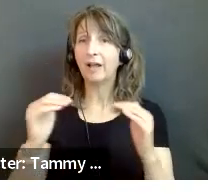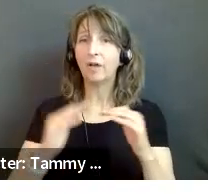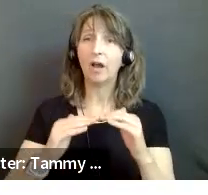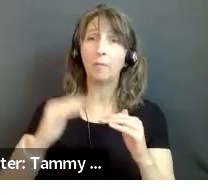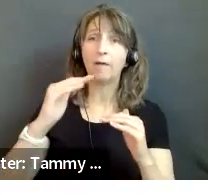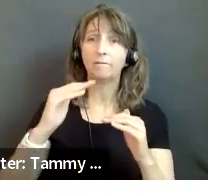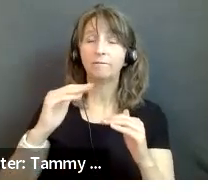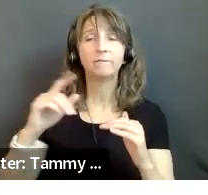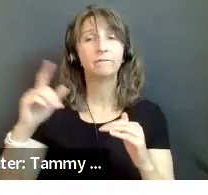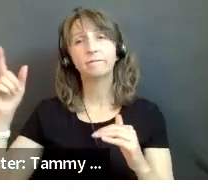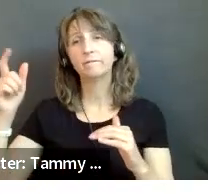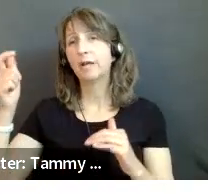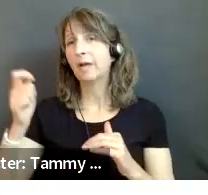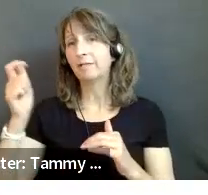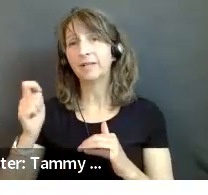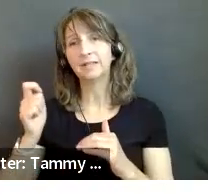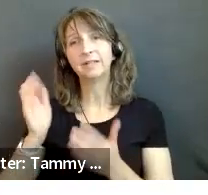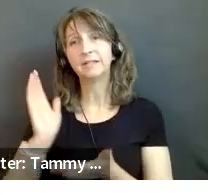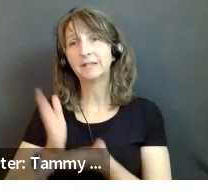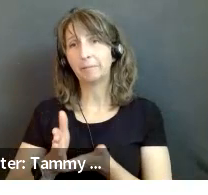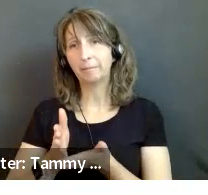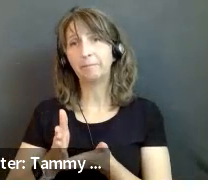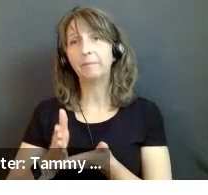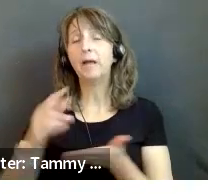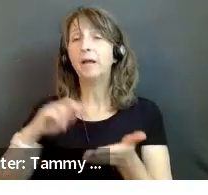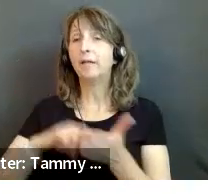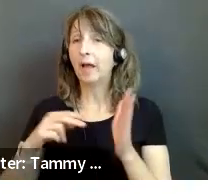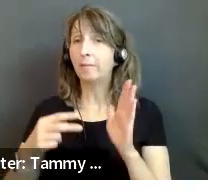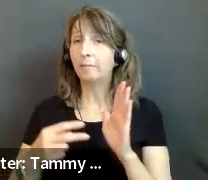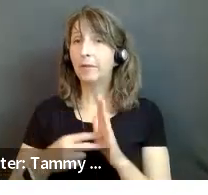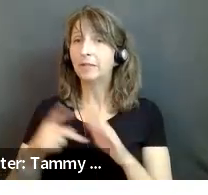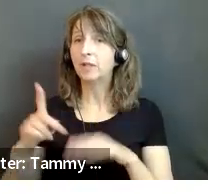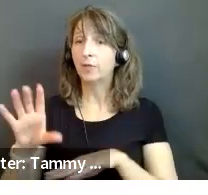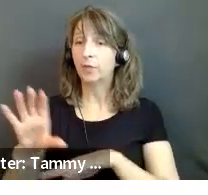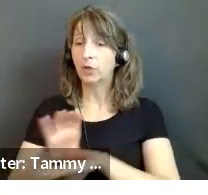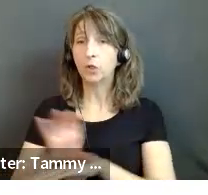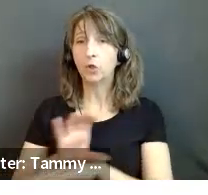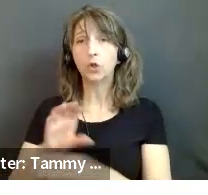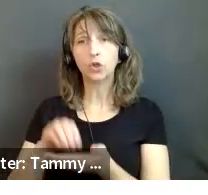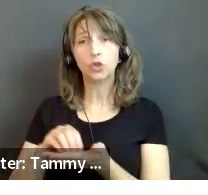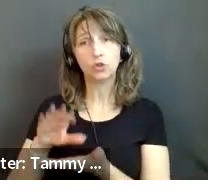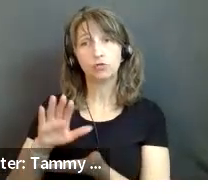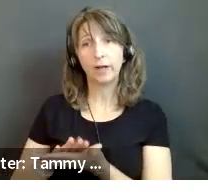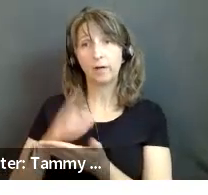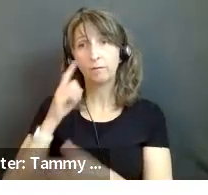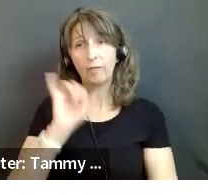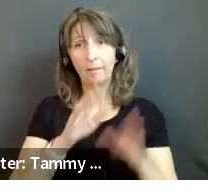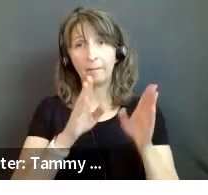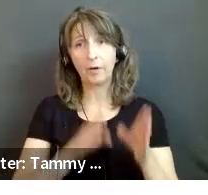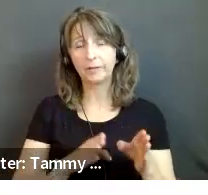And that means that the computer record that maintains the payments is terminated. I is the end of the period of.